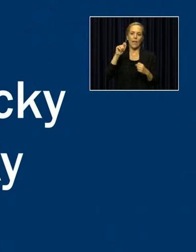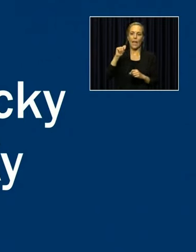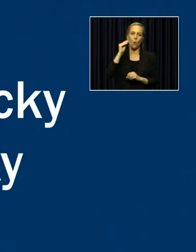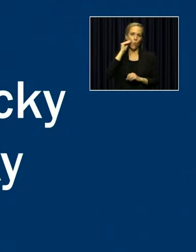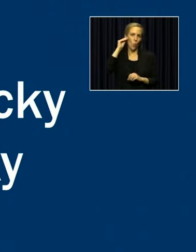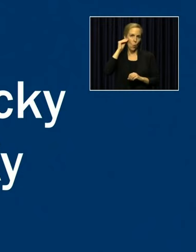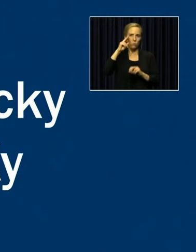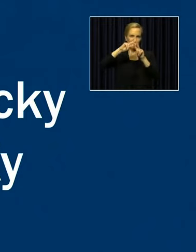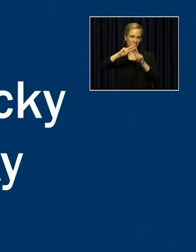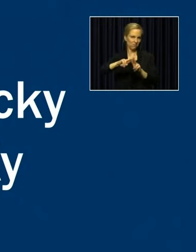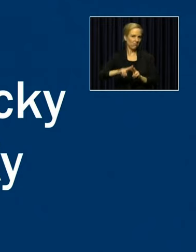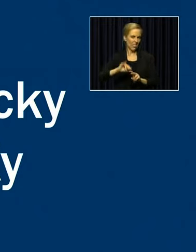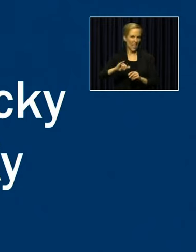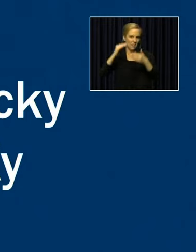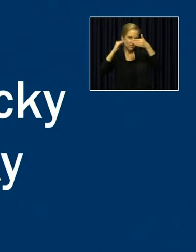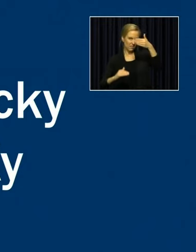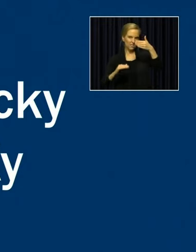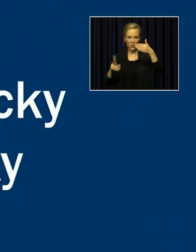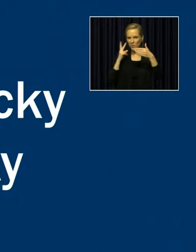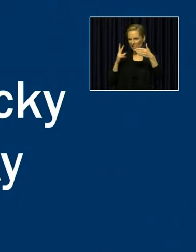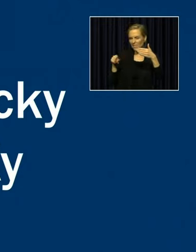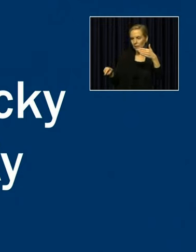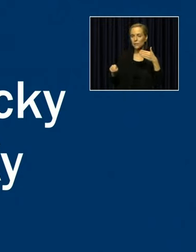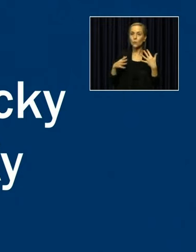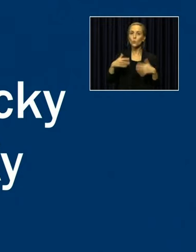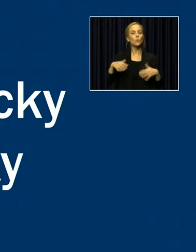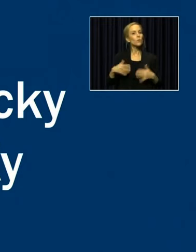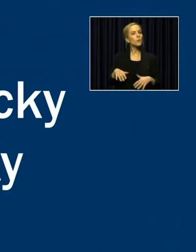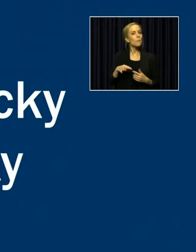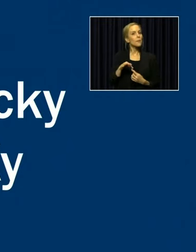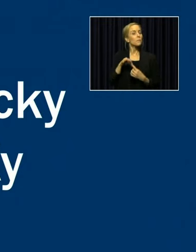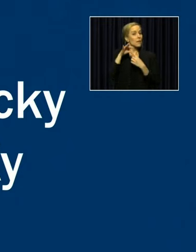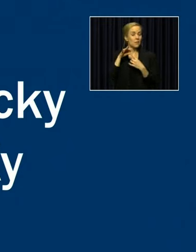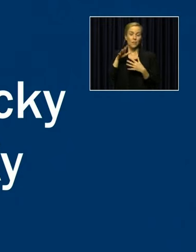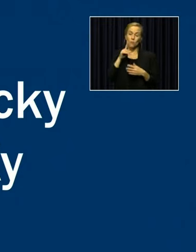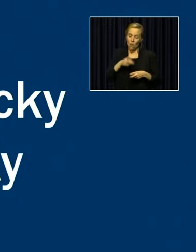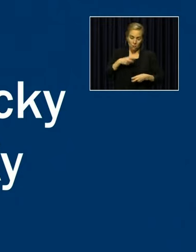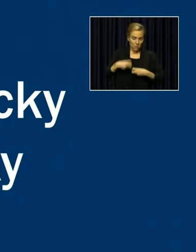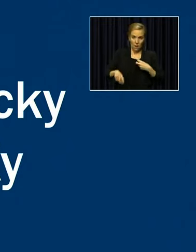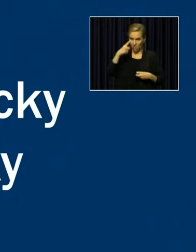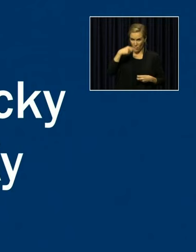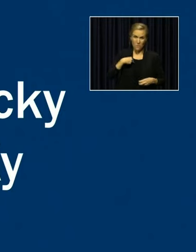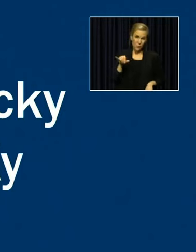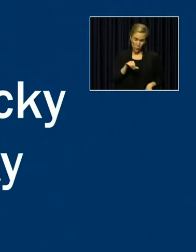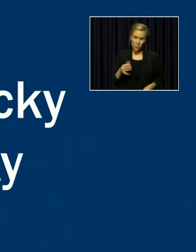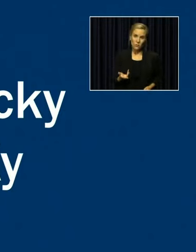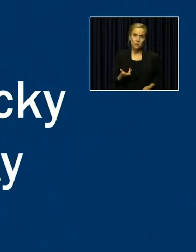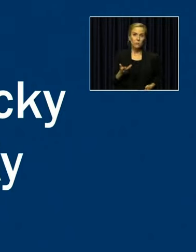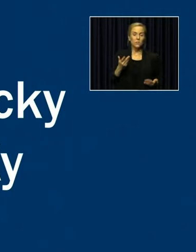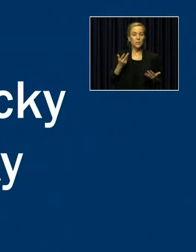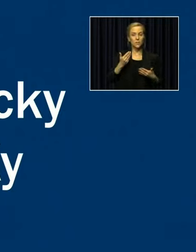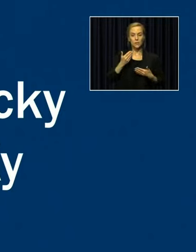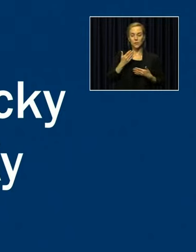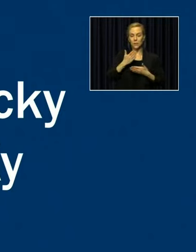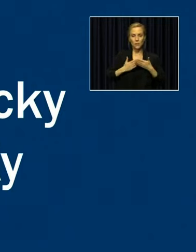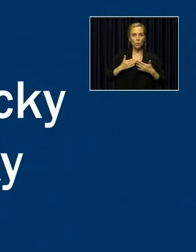HERE IS LEXINGTON CITY CENTER LIT UP GREEN TO HONOR THOSE THAT WE'VE LOST AND JUST SENDING A